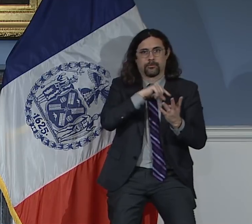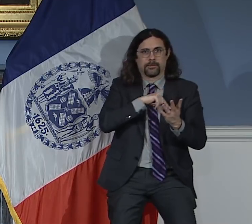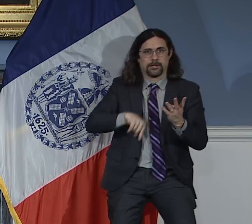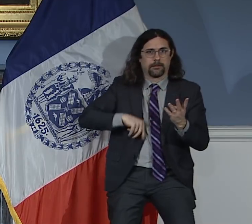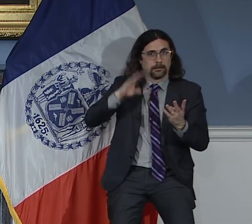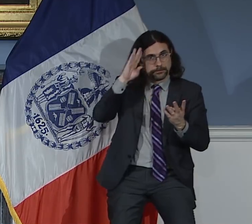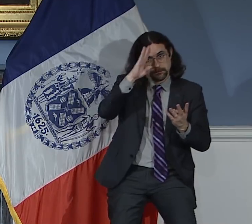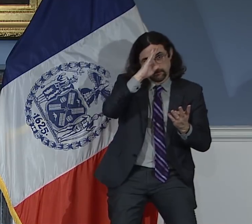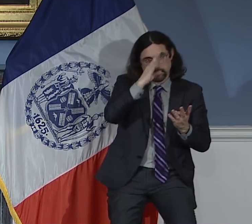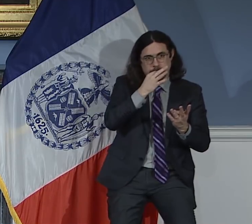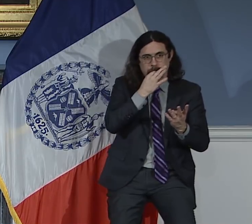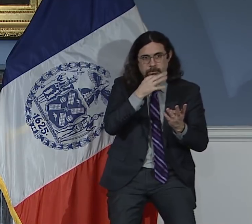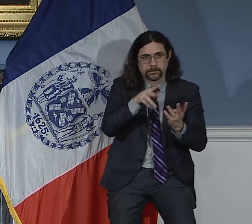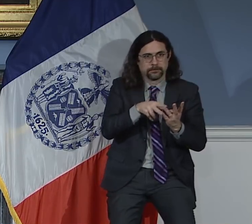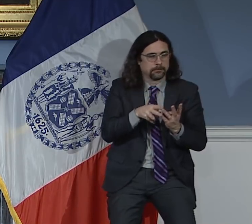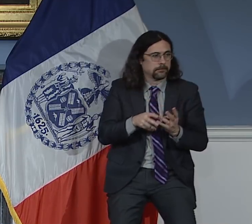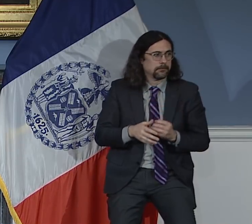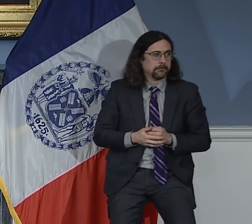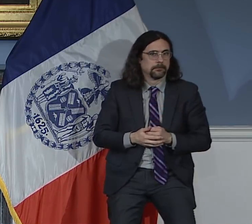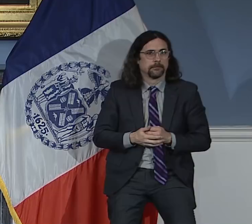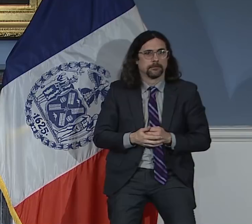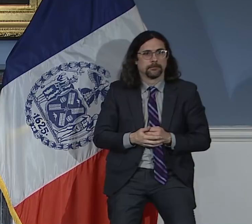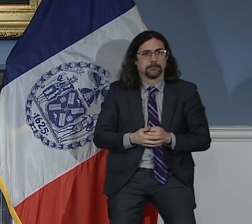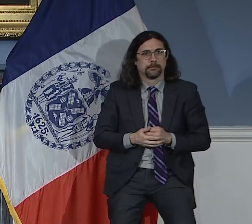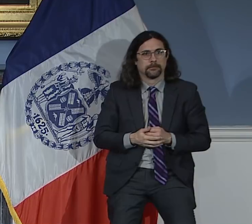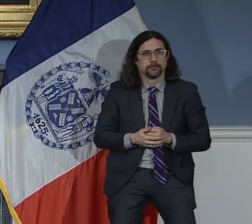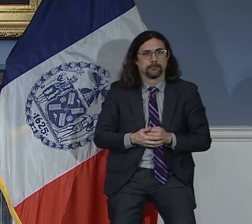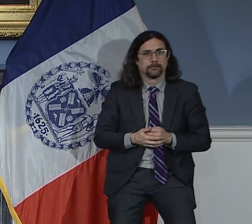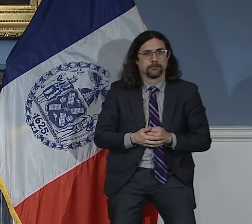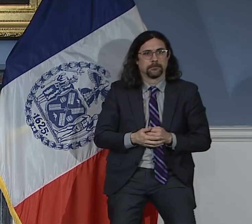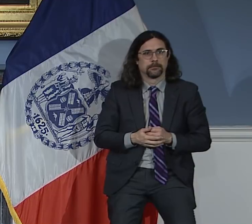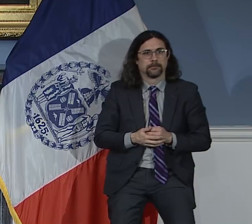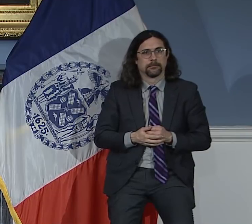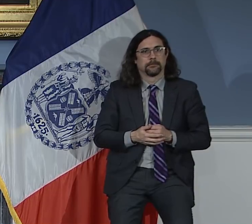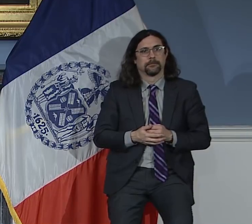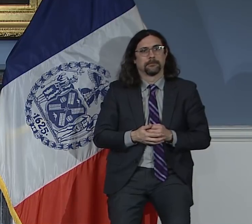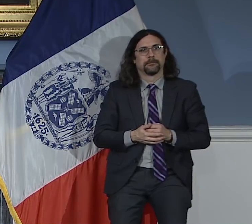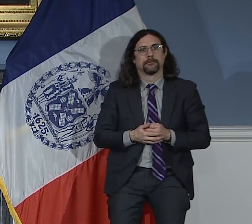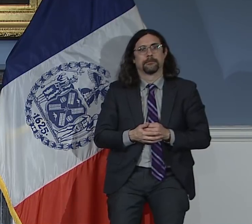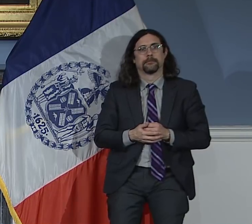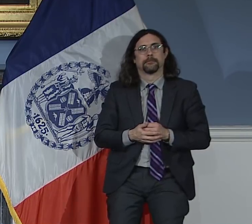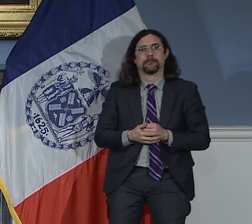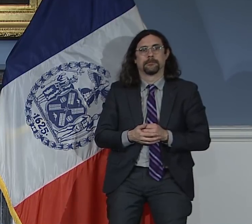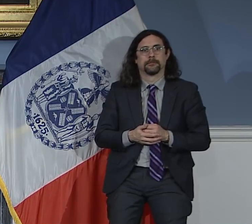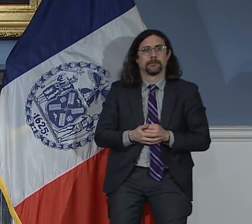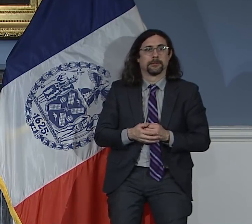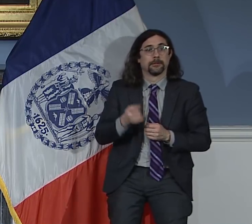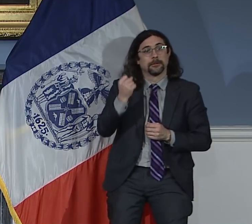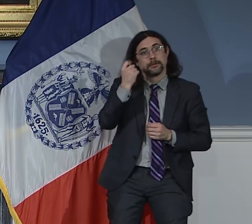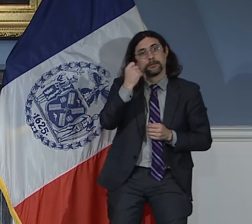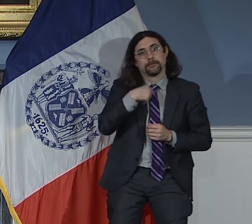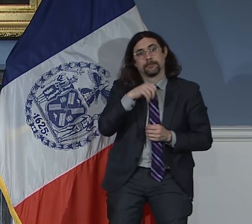HOSPITAL. THSI IS ALL ESPAARTER FOMHE T